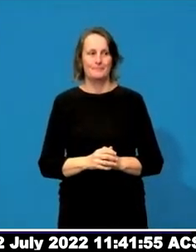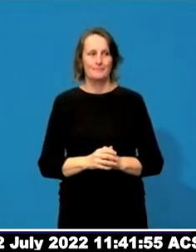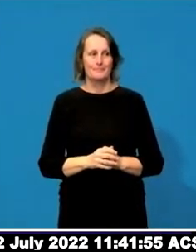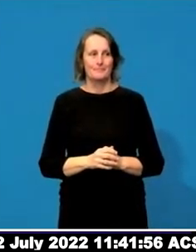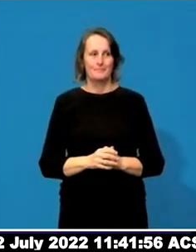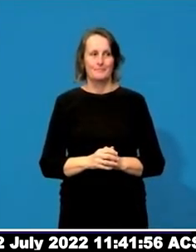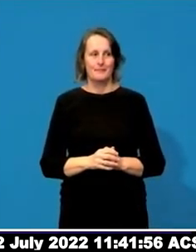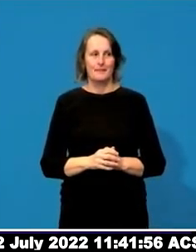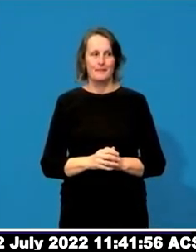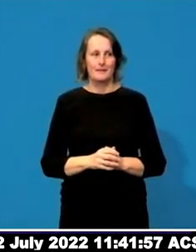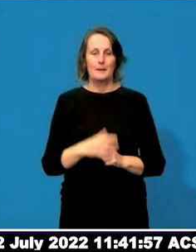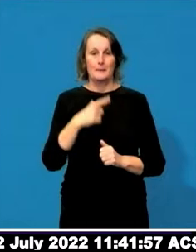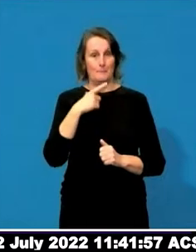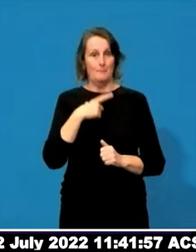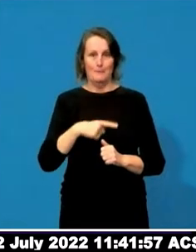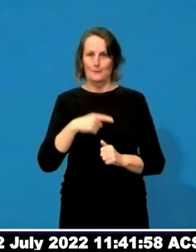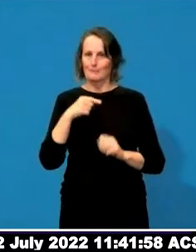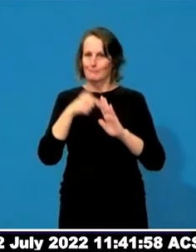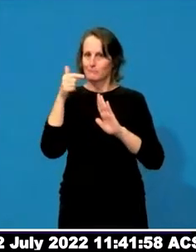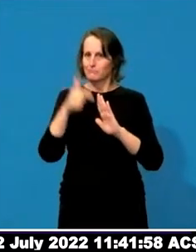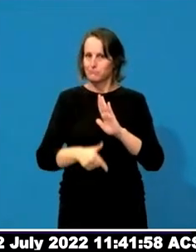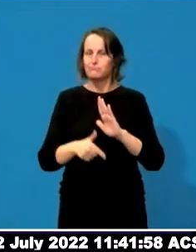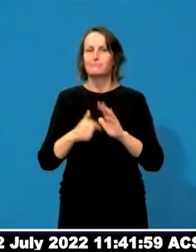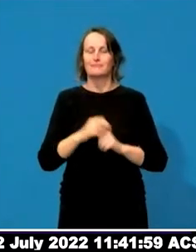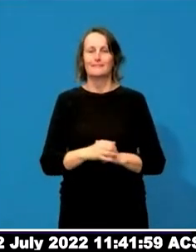due to its comprehensive nature and conclusionary nature.